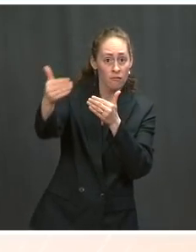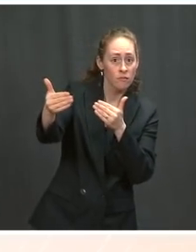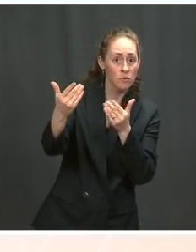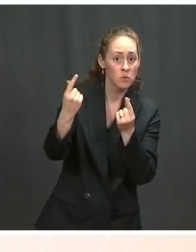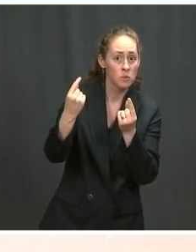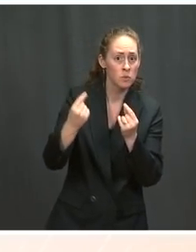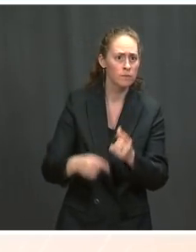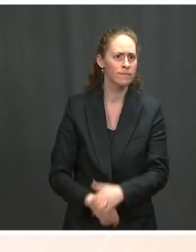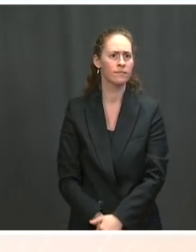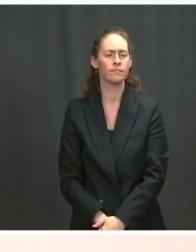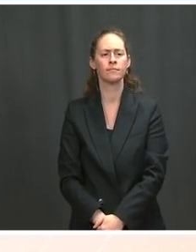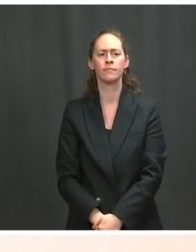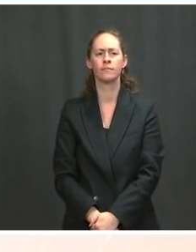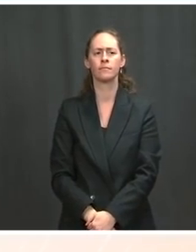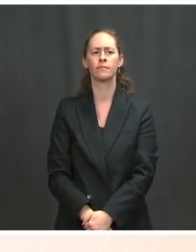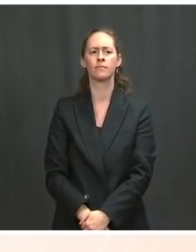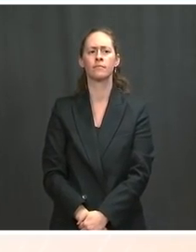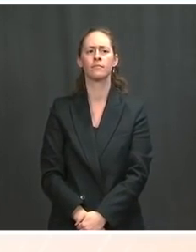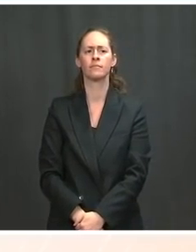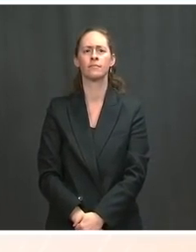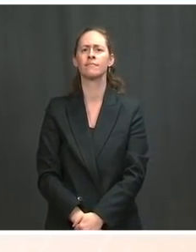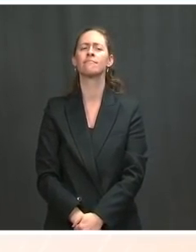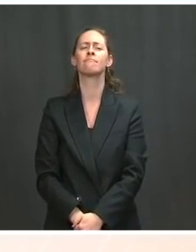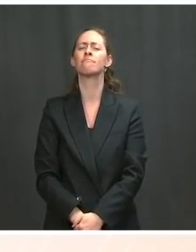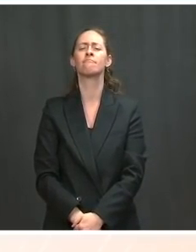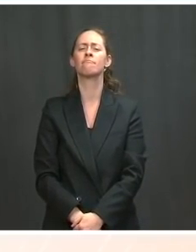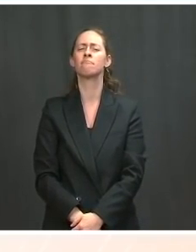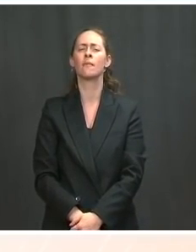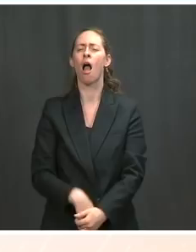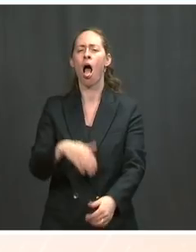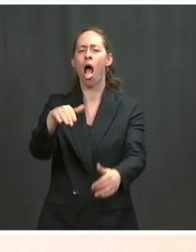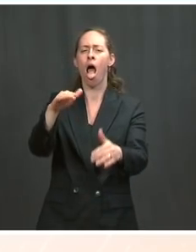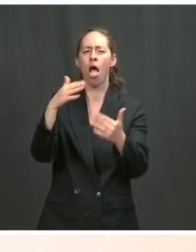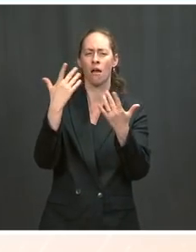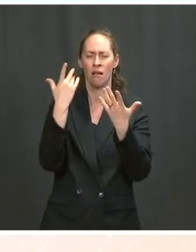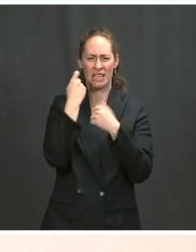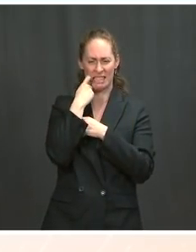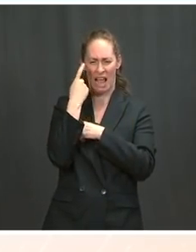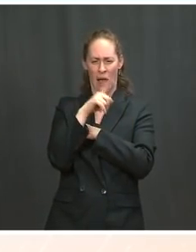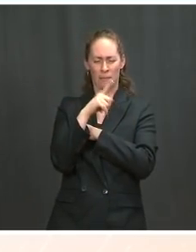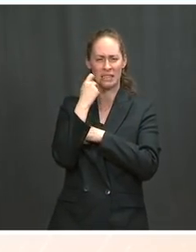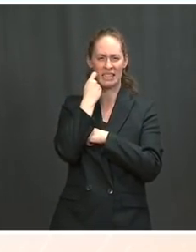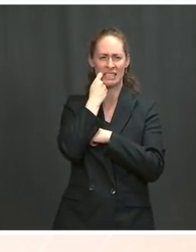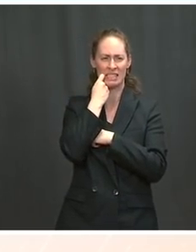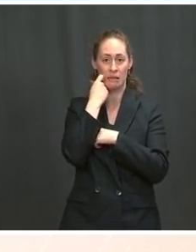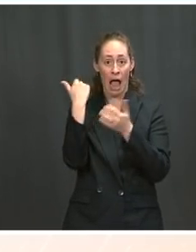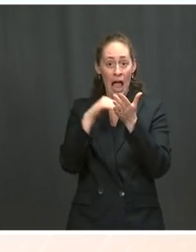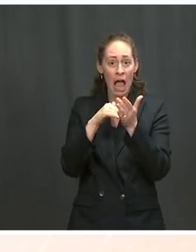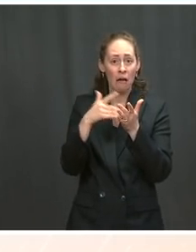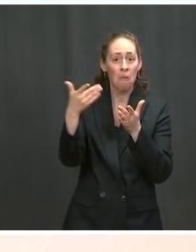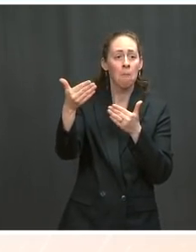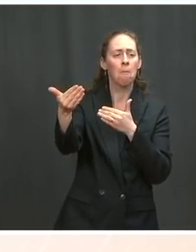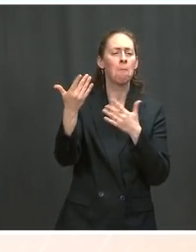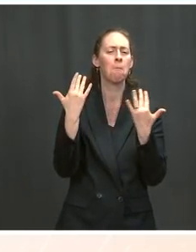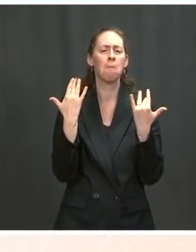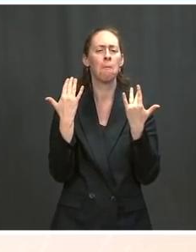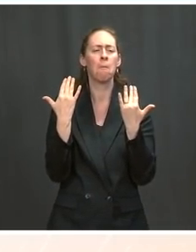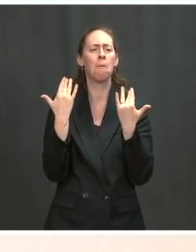Obviously, this just happened just a couple of days ago. You know, he was providing an update to the public and being transparent with all of you